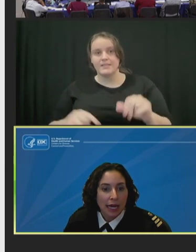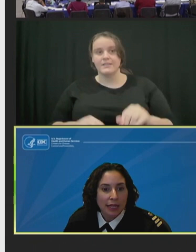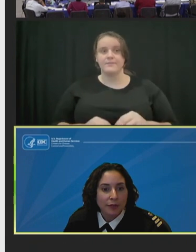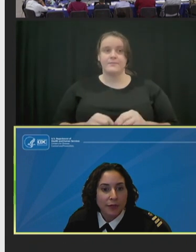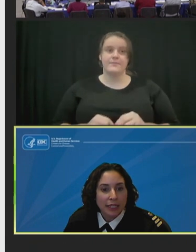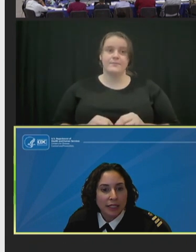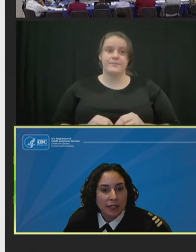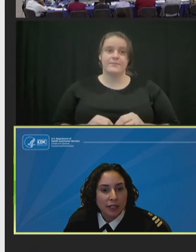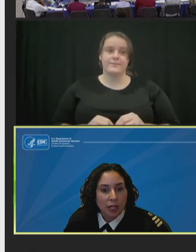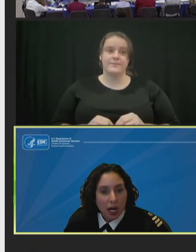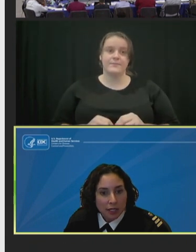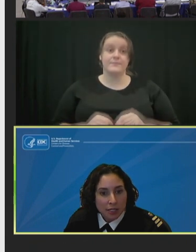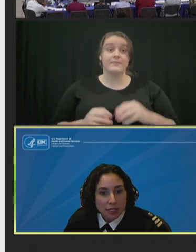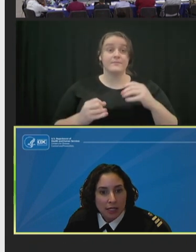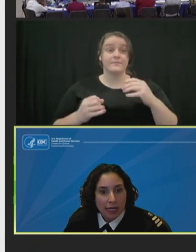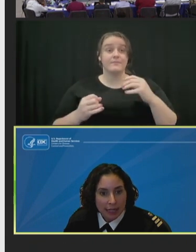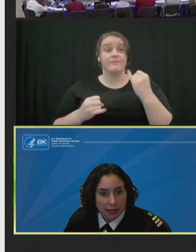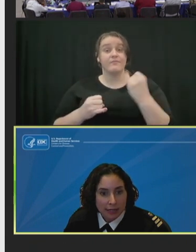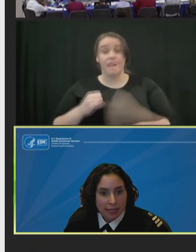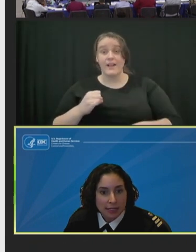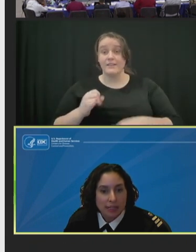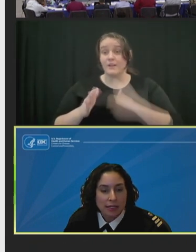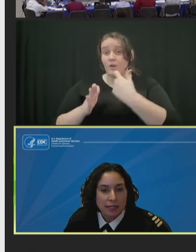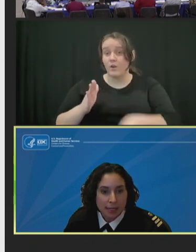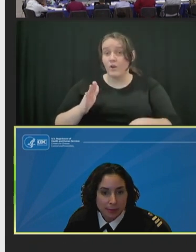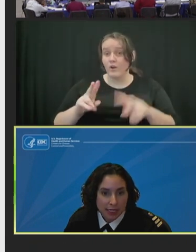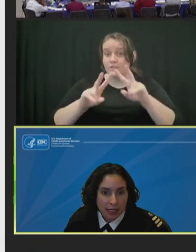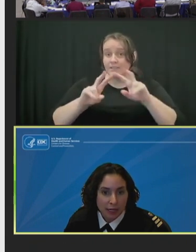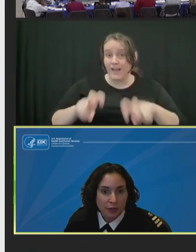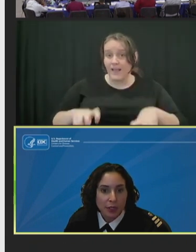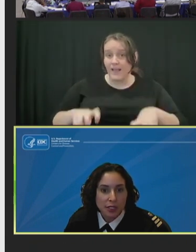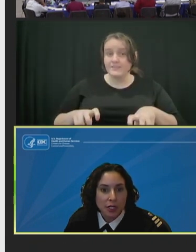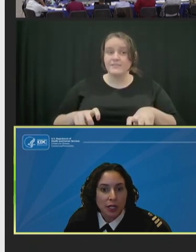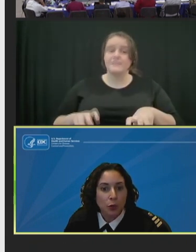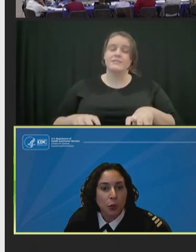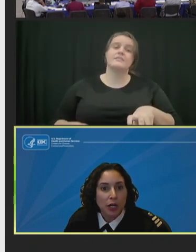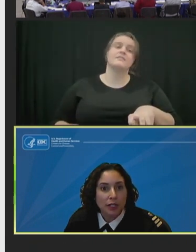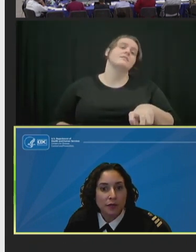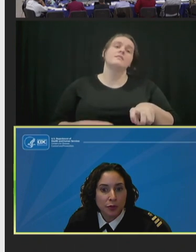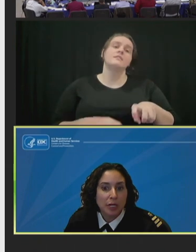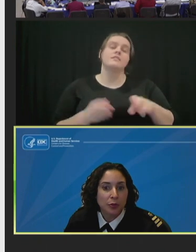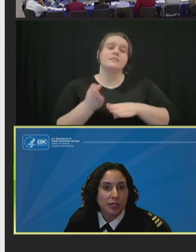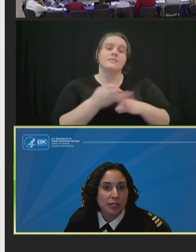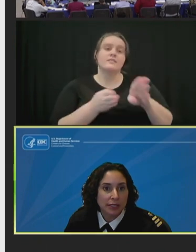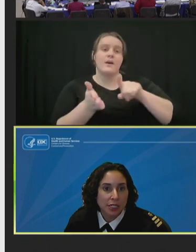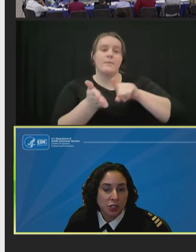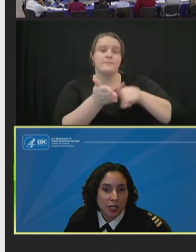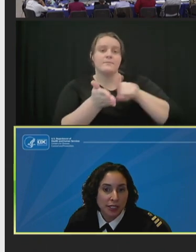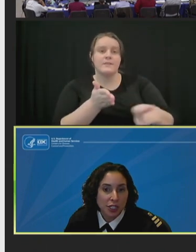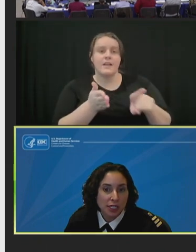And then finally, the cost analysis sub-study focused on one of three pre-selected strategies,